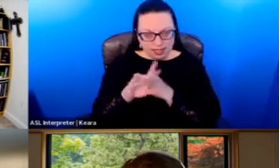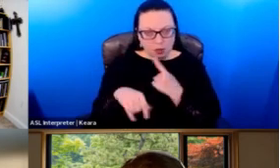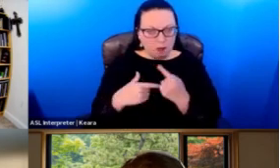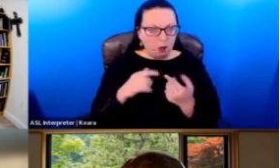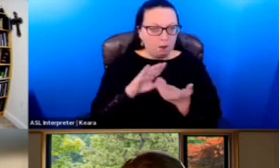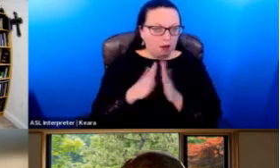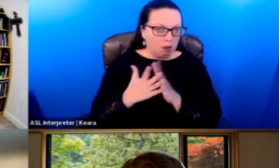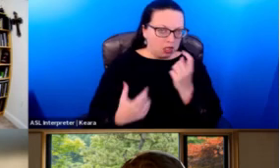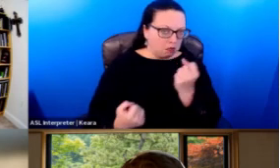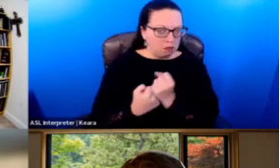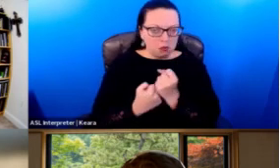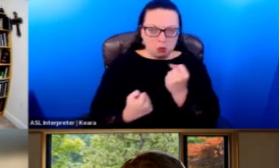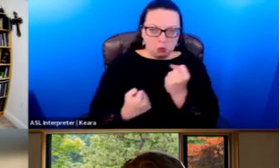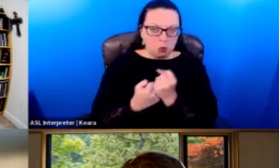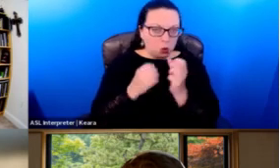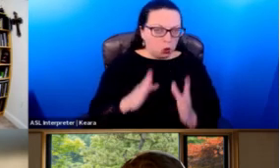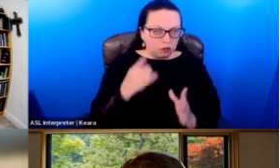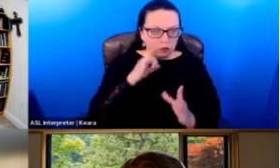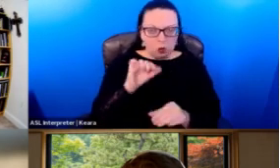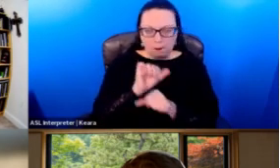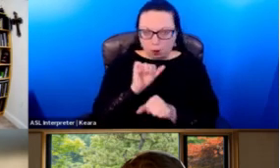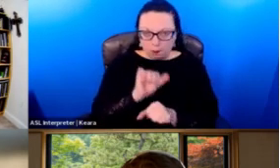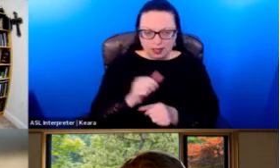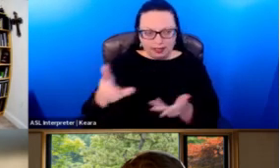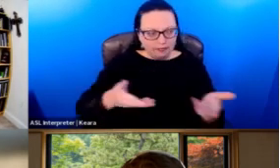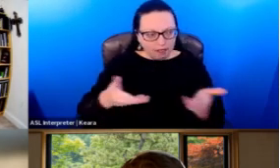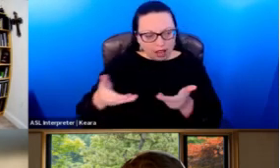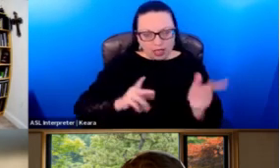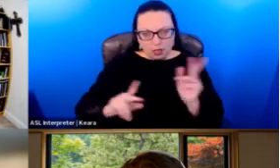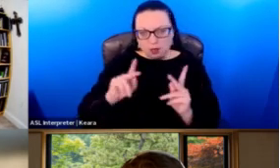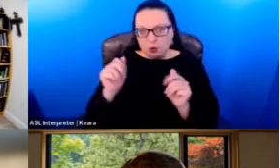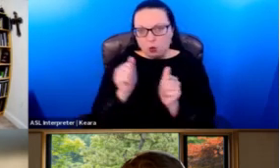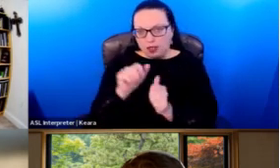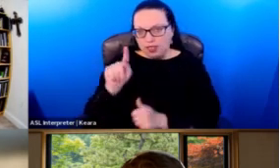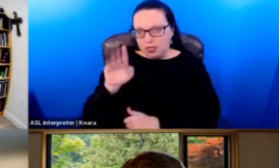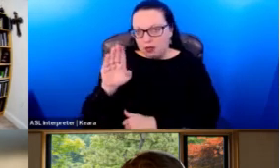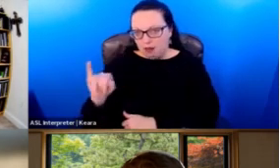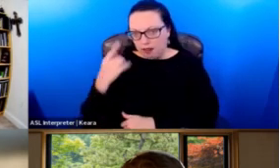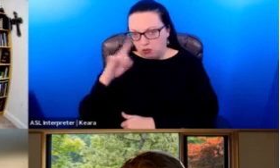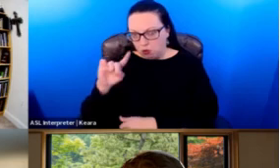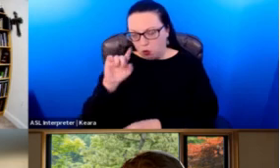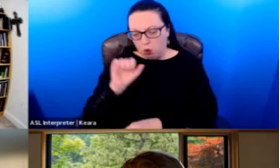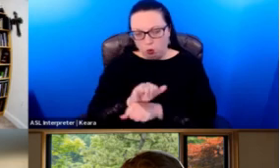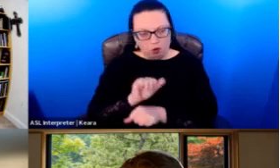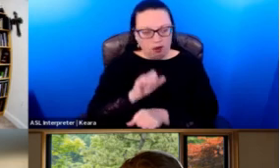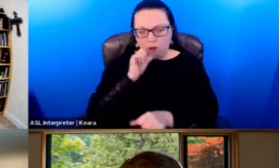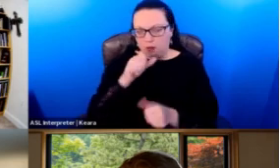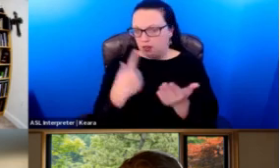for employment, guiding people with brain injuries towards work. So I'm not going to go over on this extensive list, there's hyperlinks, you're able